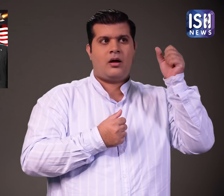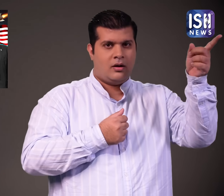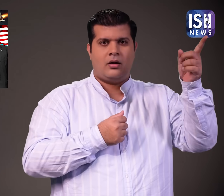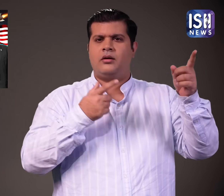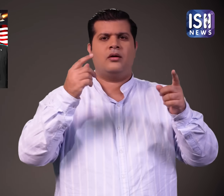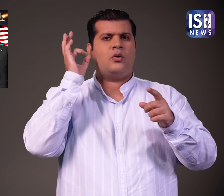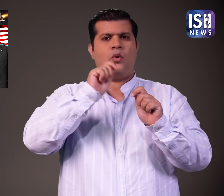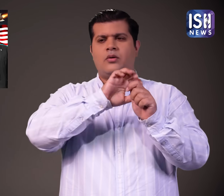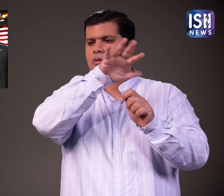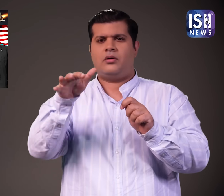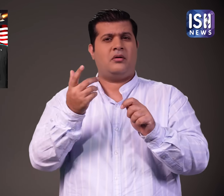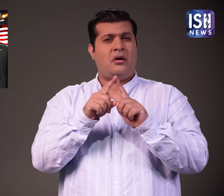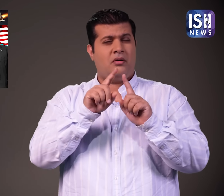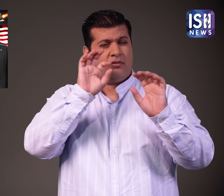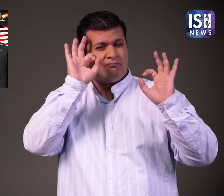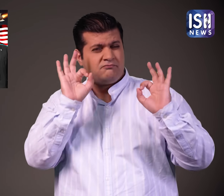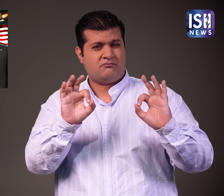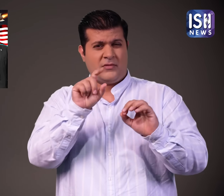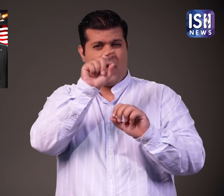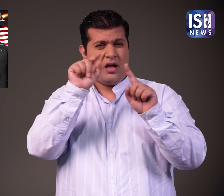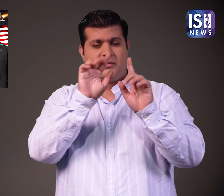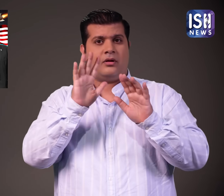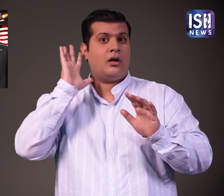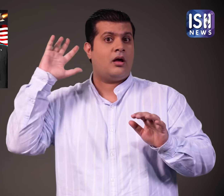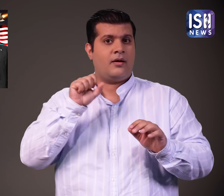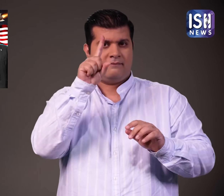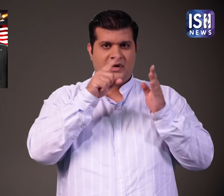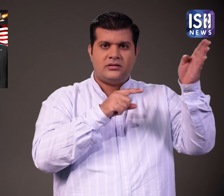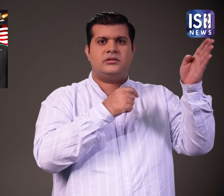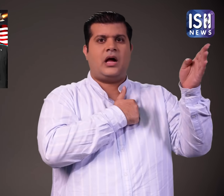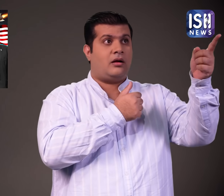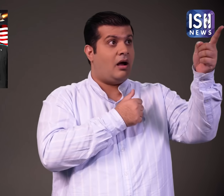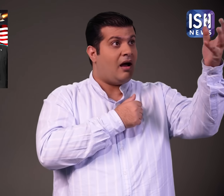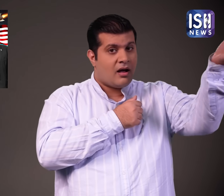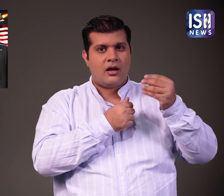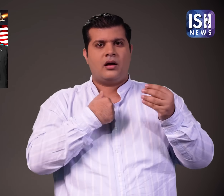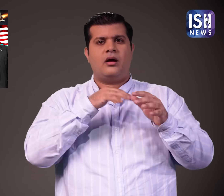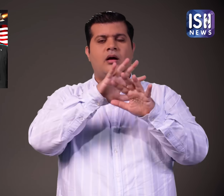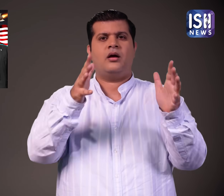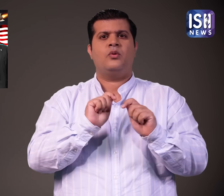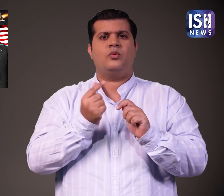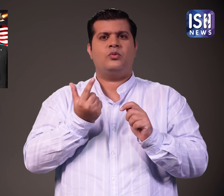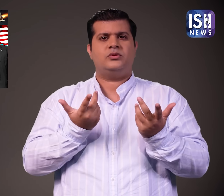Even if the Golden Dome is built with advanced infrastructure, its success depends on early alerts from Canada.